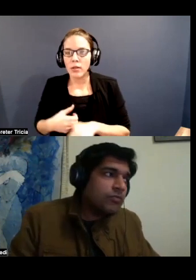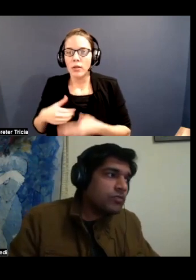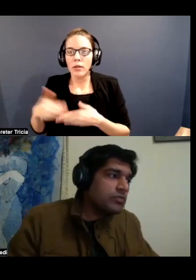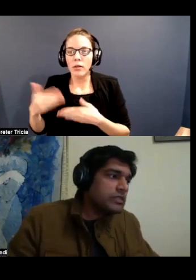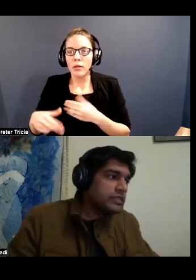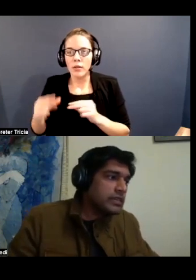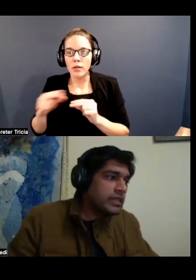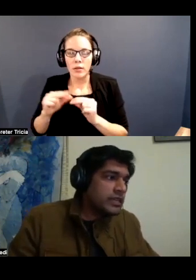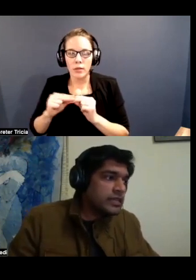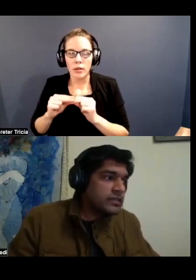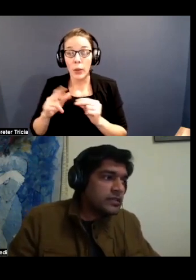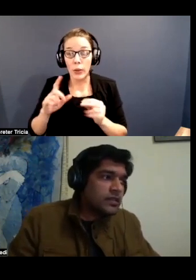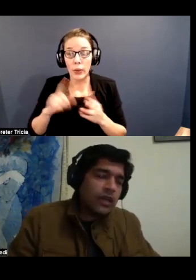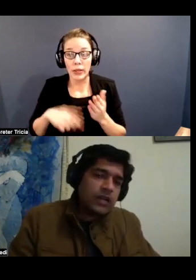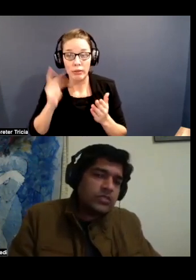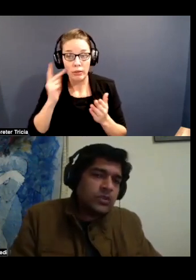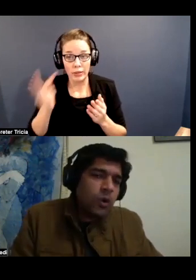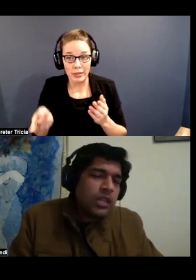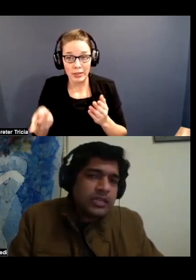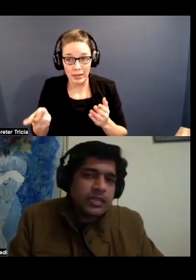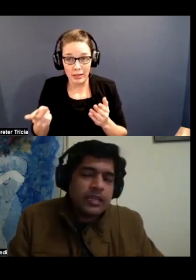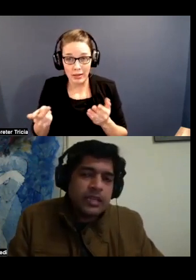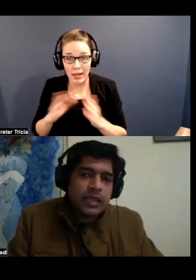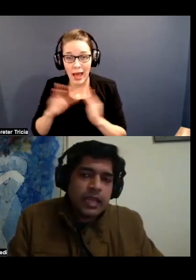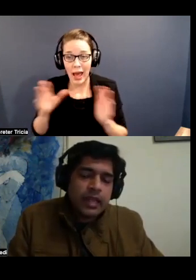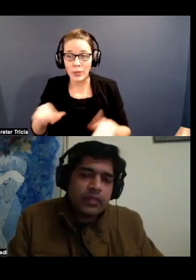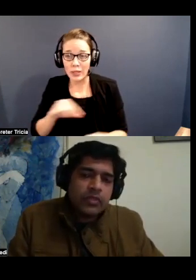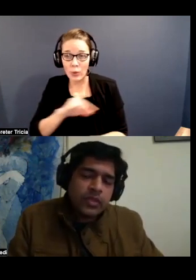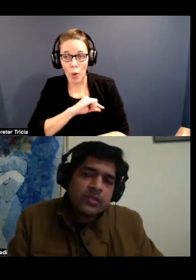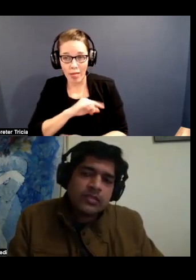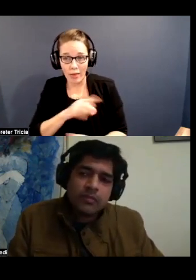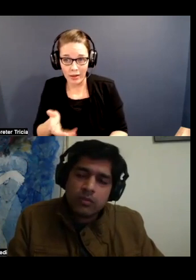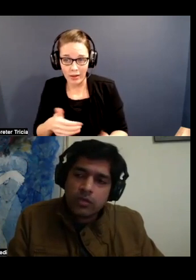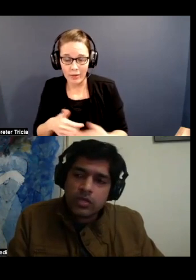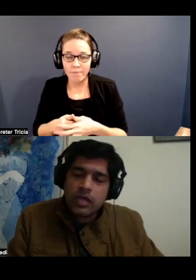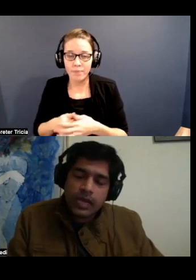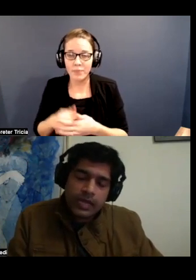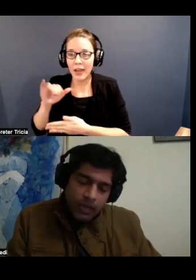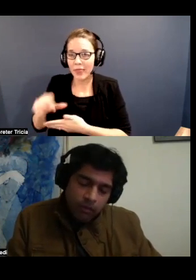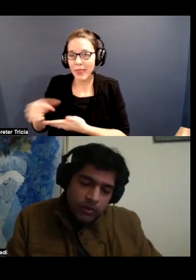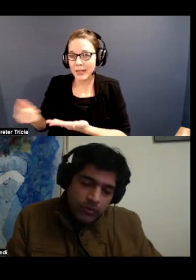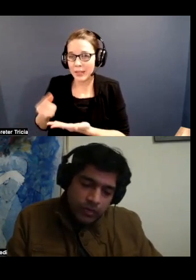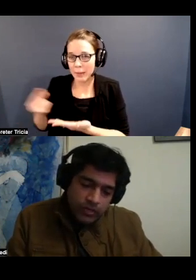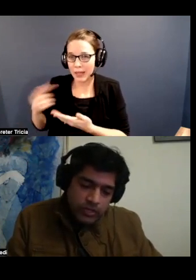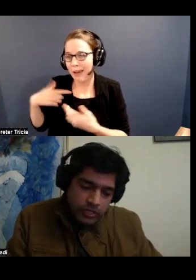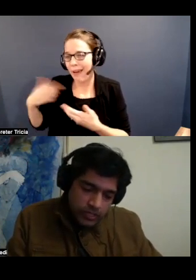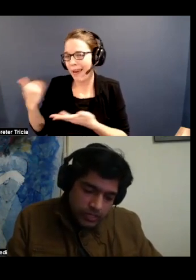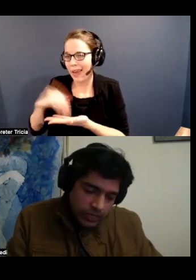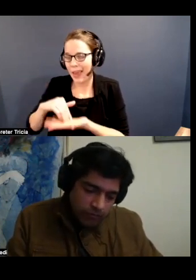what we'll see is housing quality. And this is something which again, I want to draw the attention when